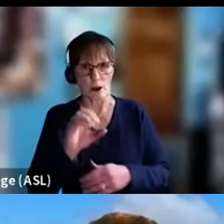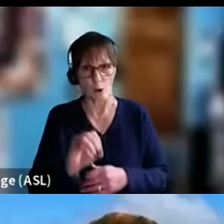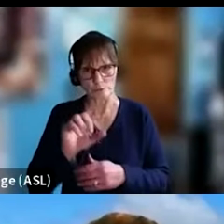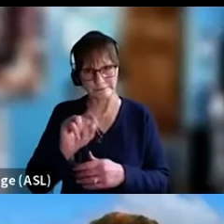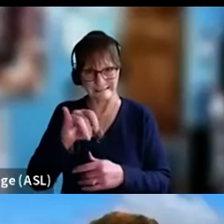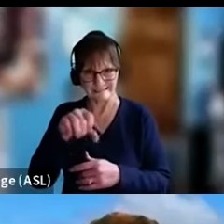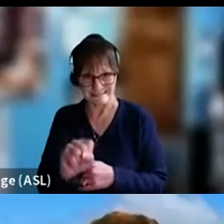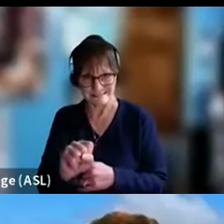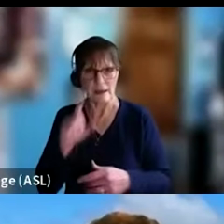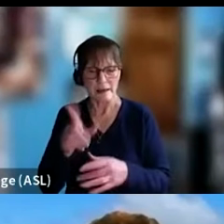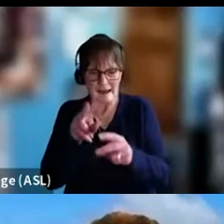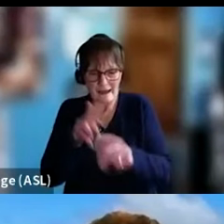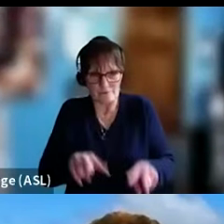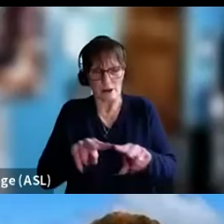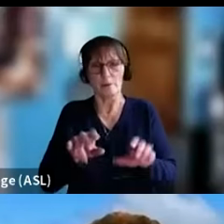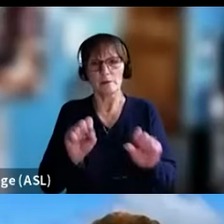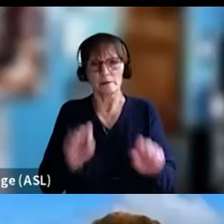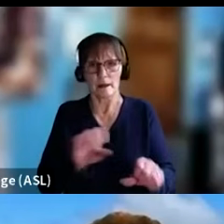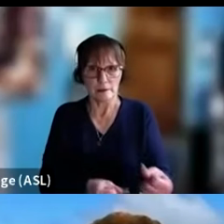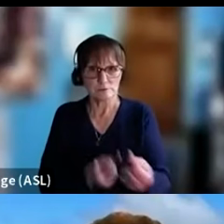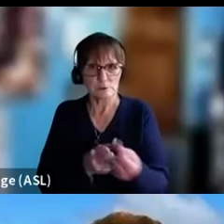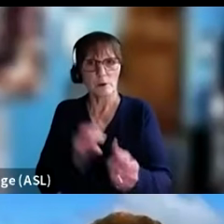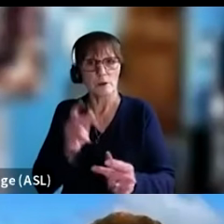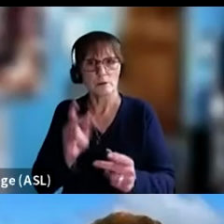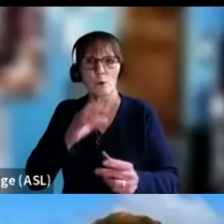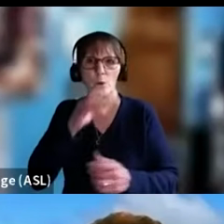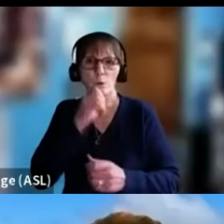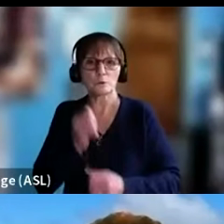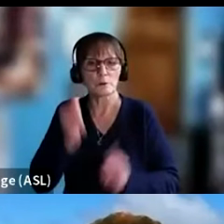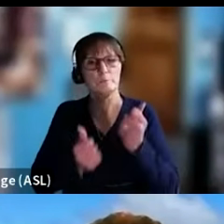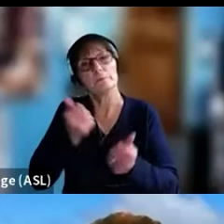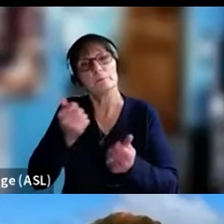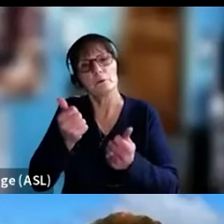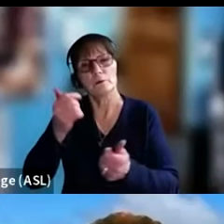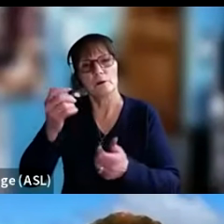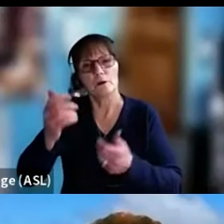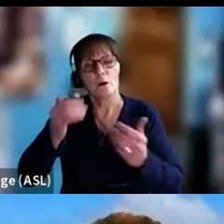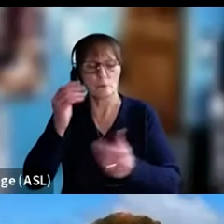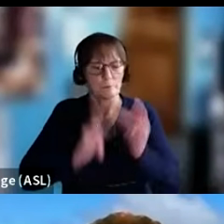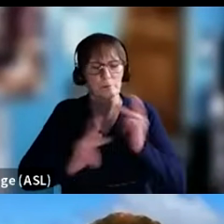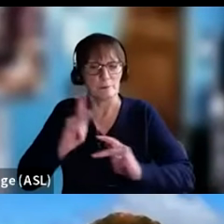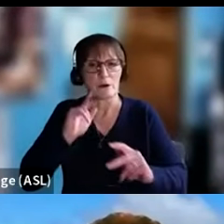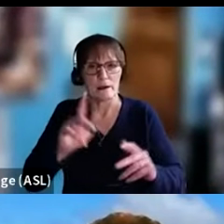and how valuable they can be at supporting this population transition into housing and being successful in housing.